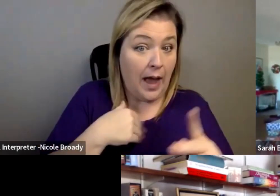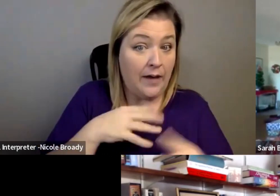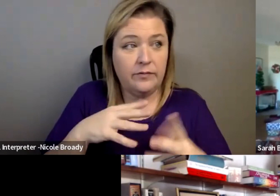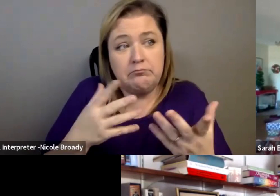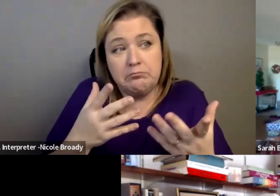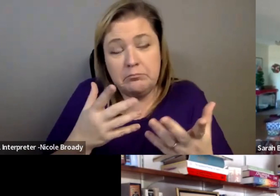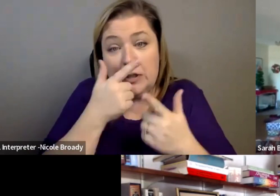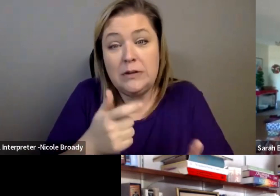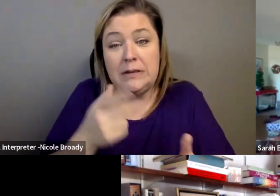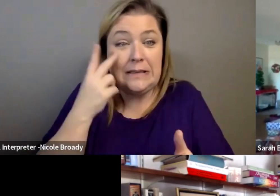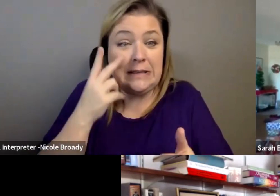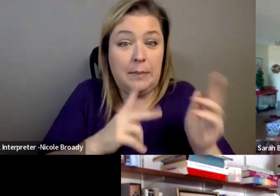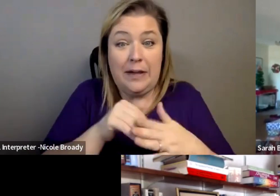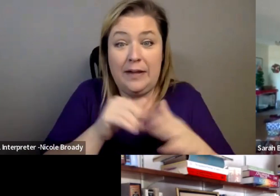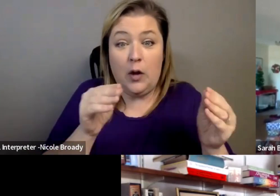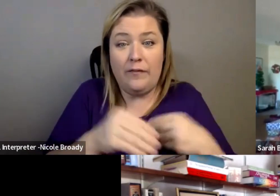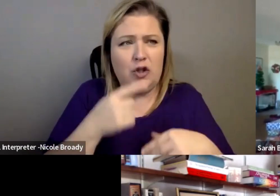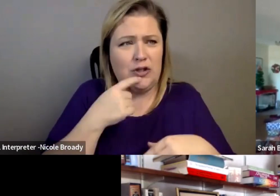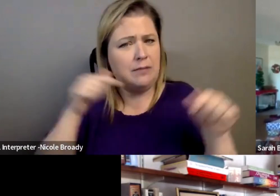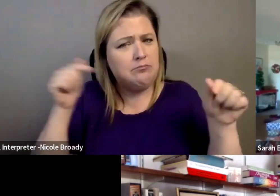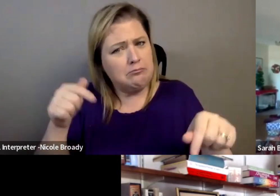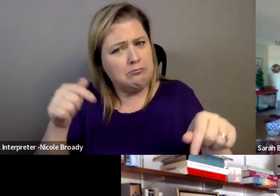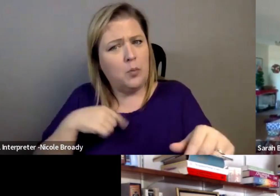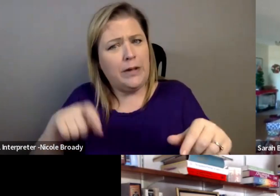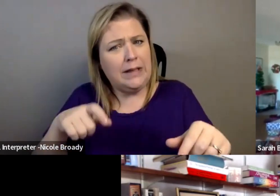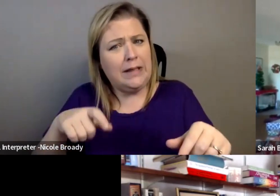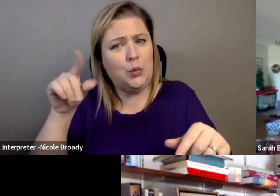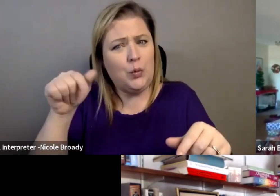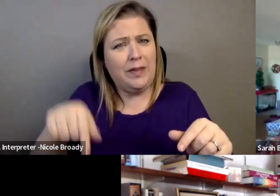the office, saying that this is the way that it needs to be done. And it's that's truly not